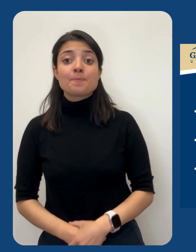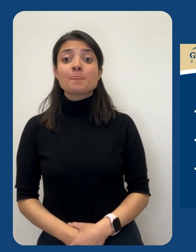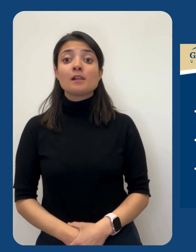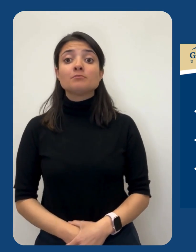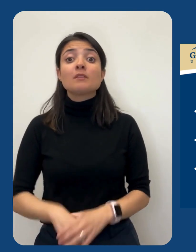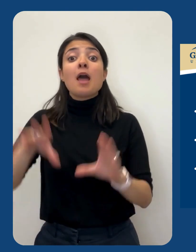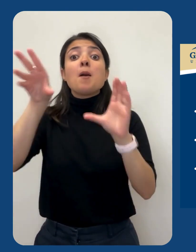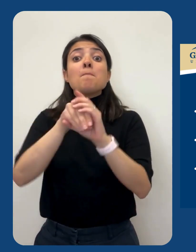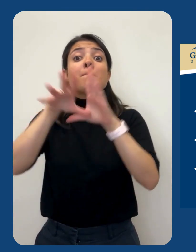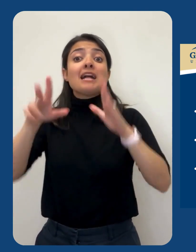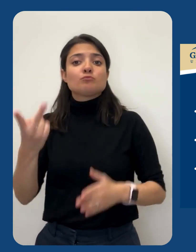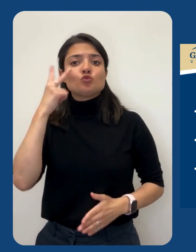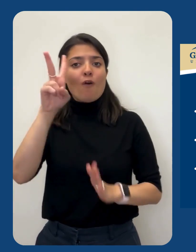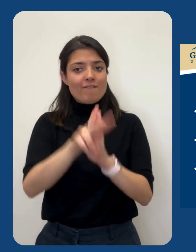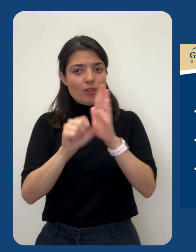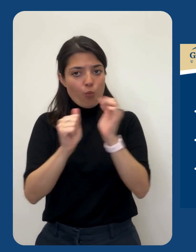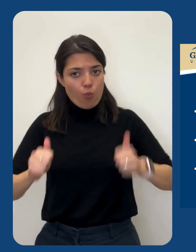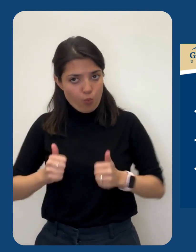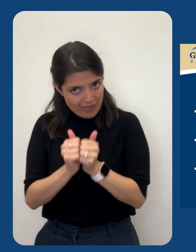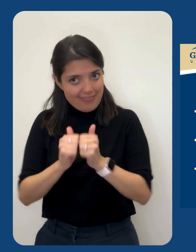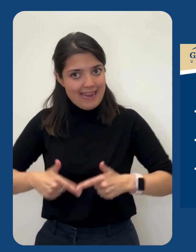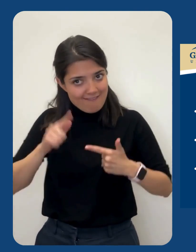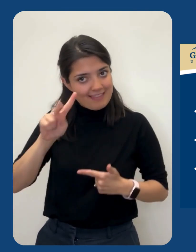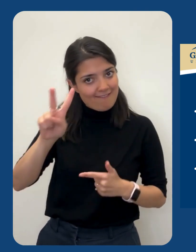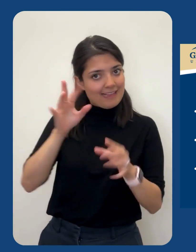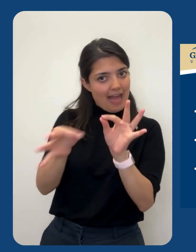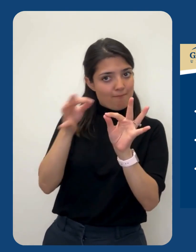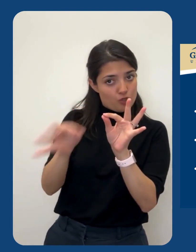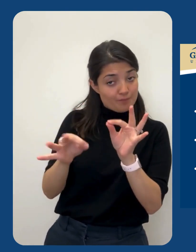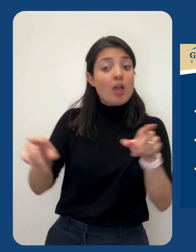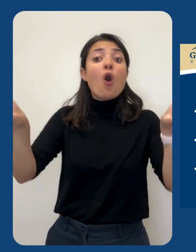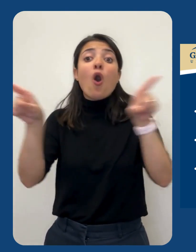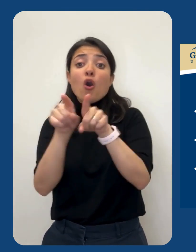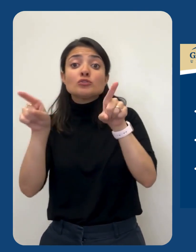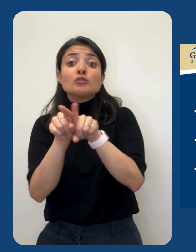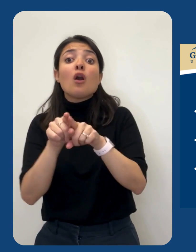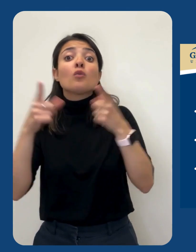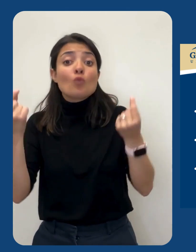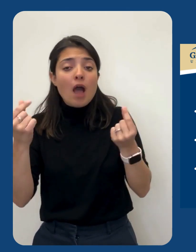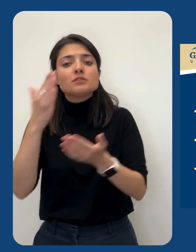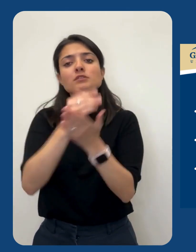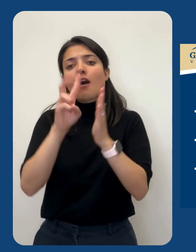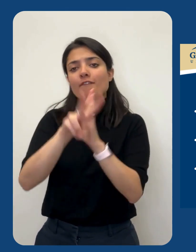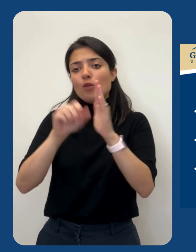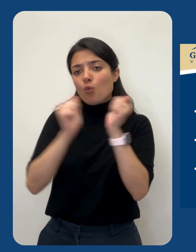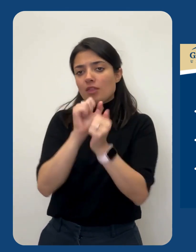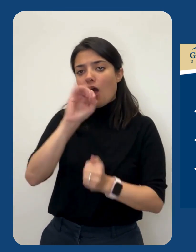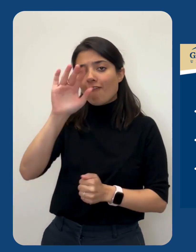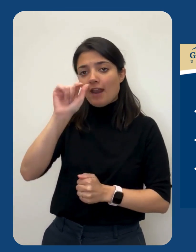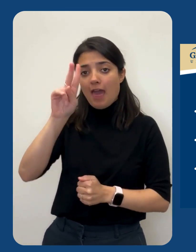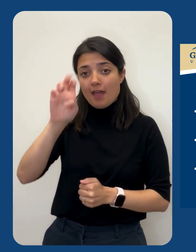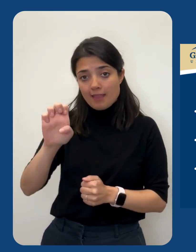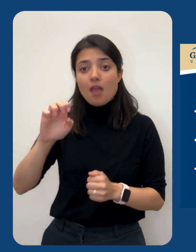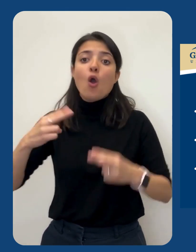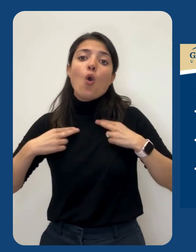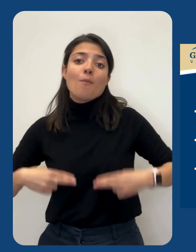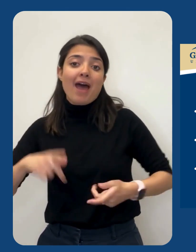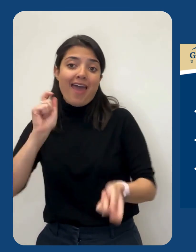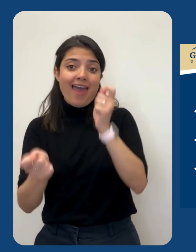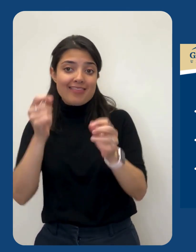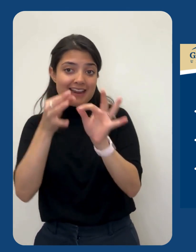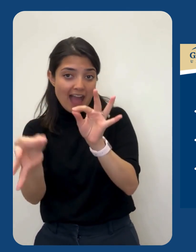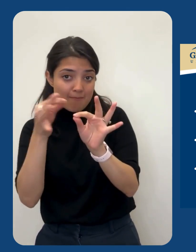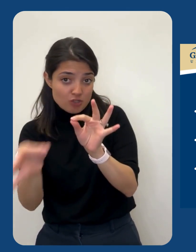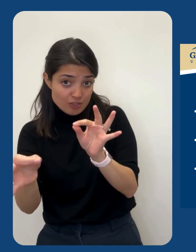Participants saw videos with live TV captions, as well as some videos with offline human-edited captions.